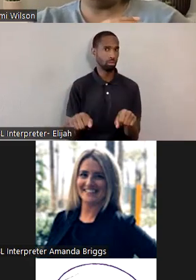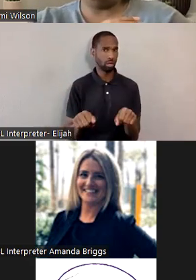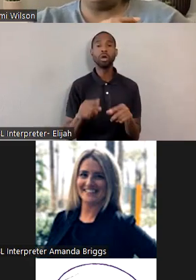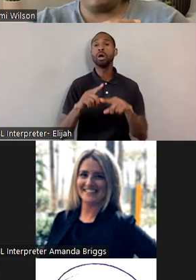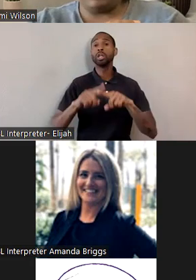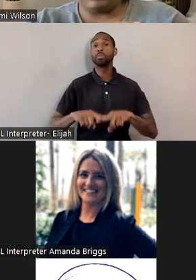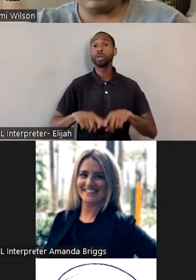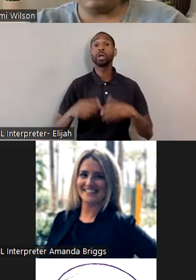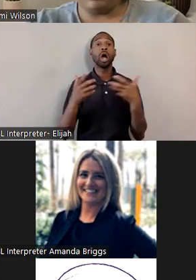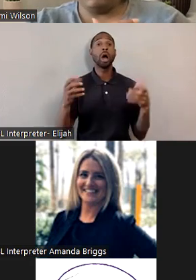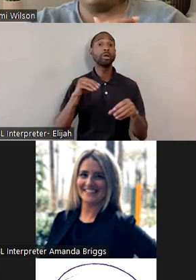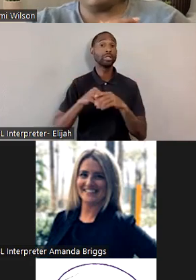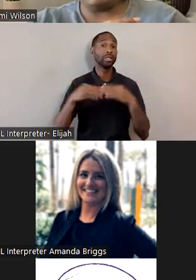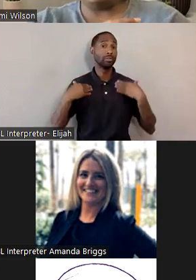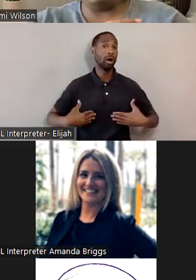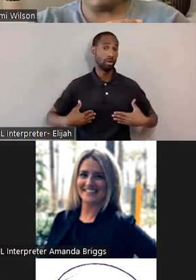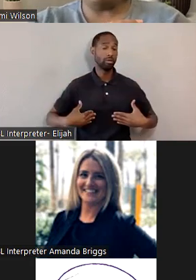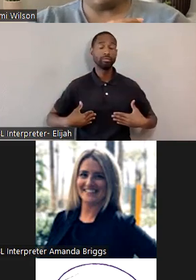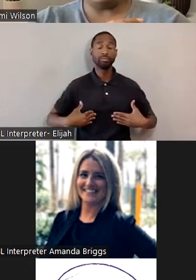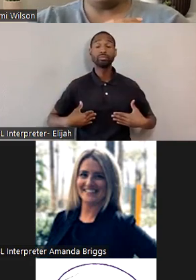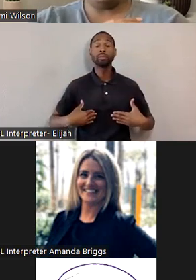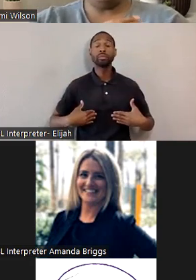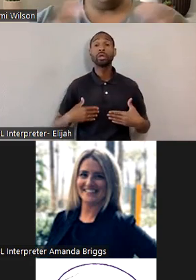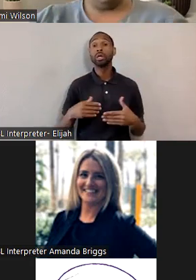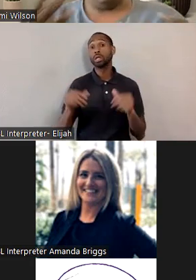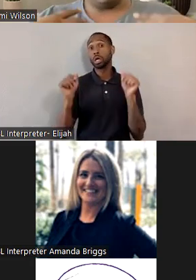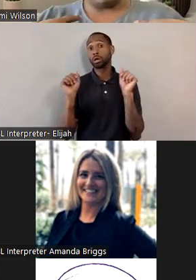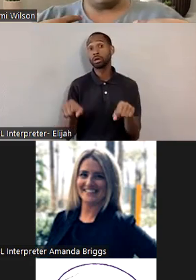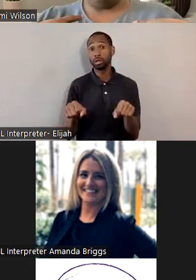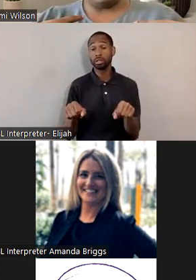is still in their system. So they could potentially be saved